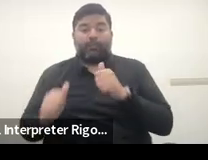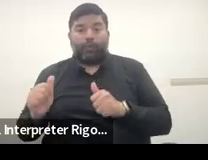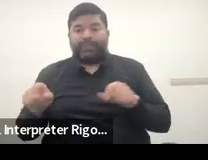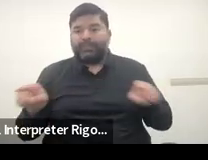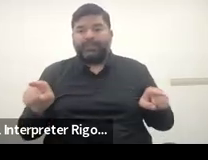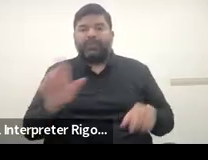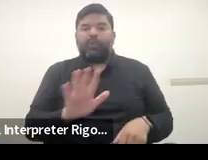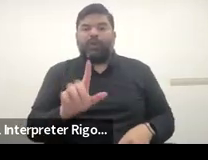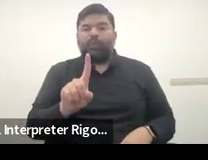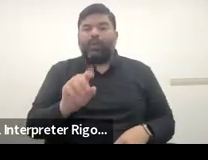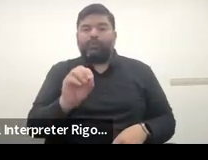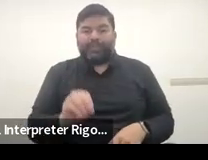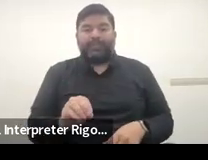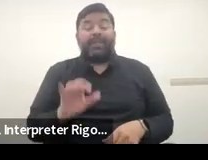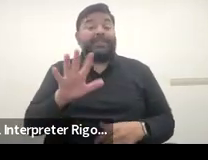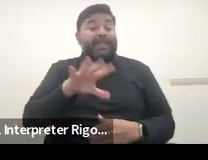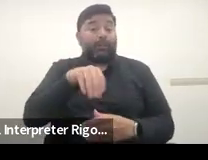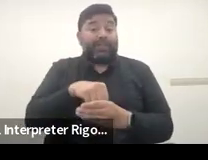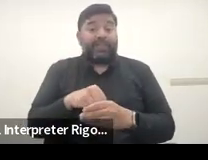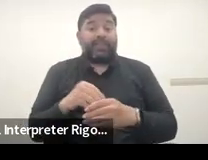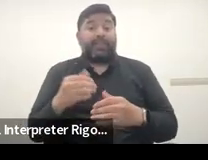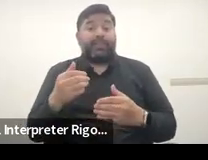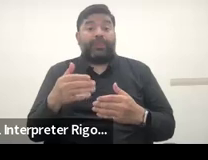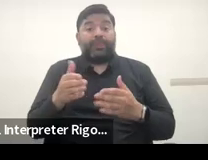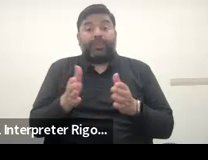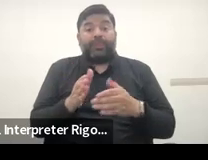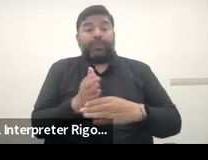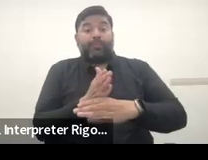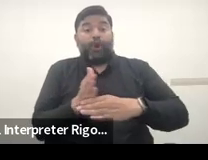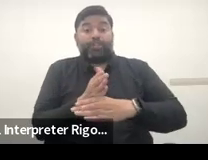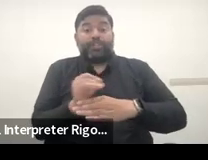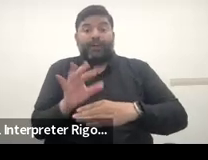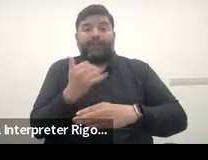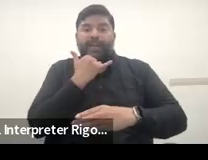within the margin of error is debatable but you know still important to to measure